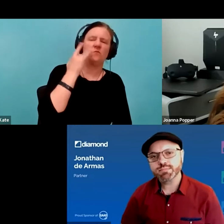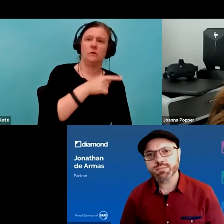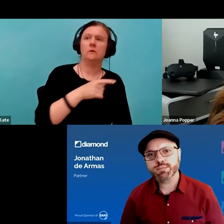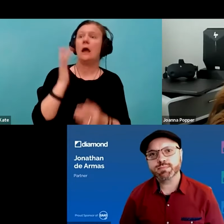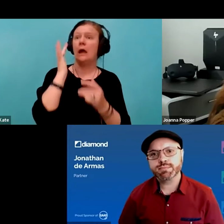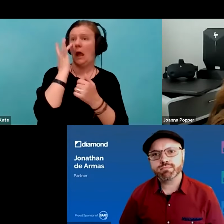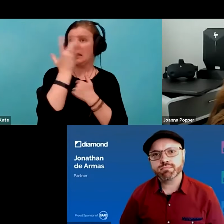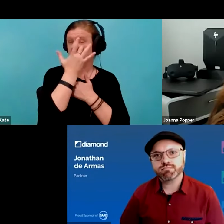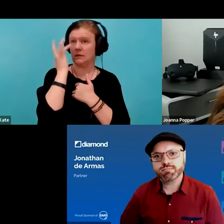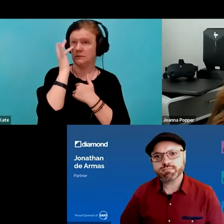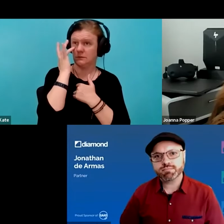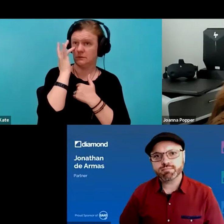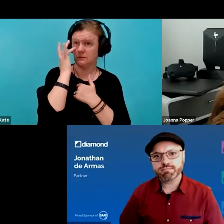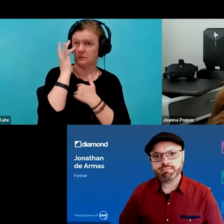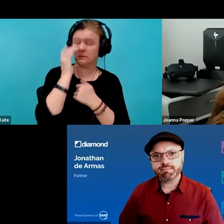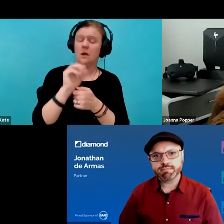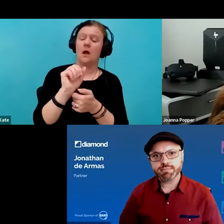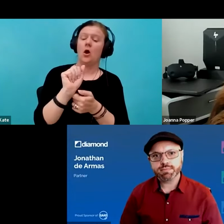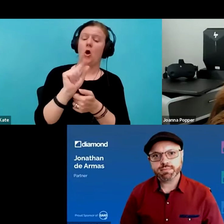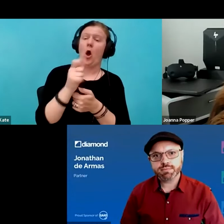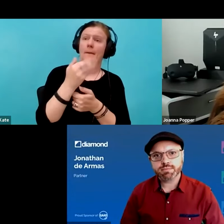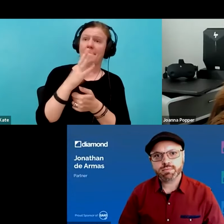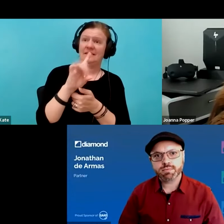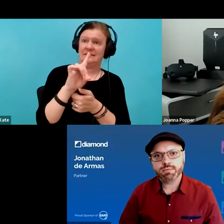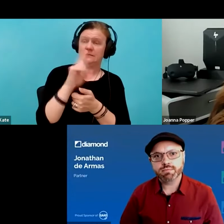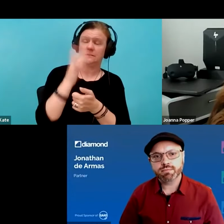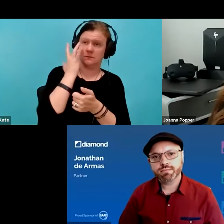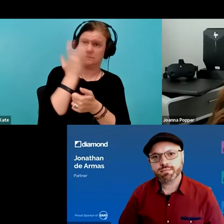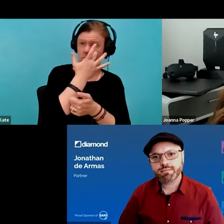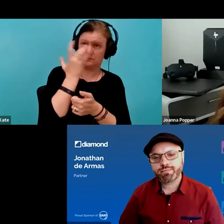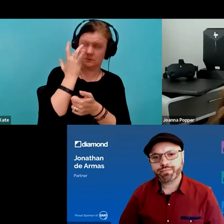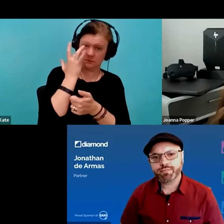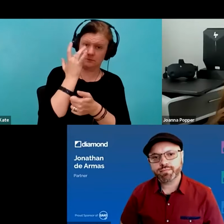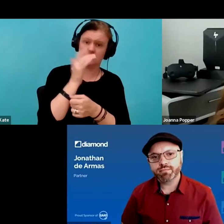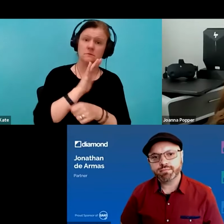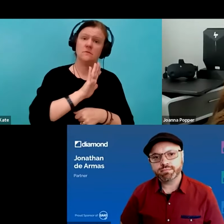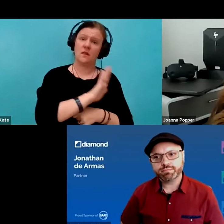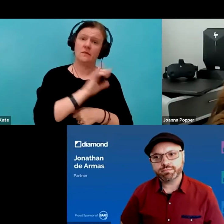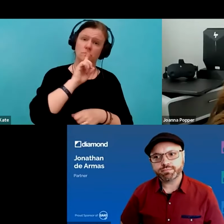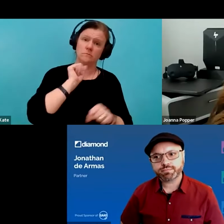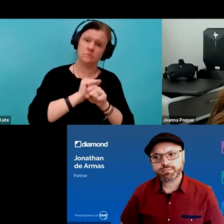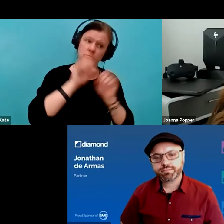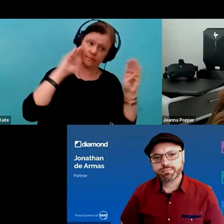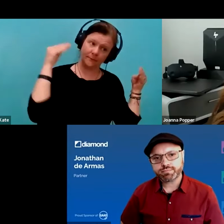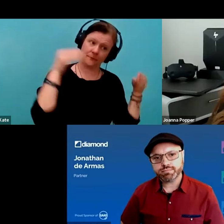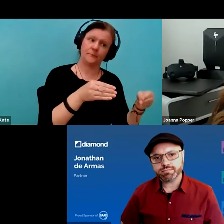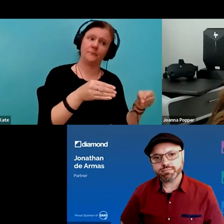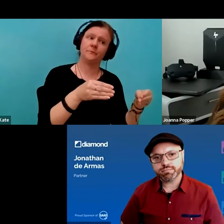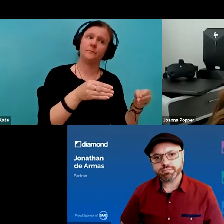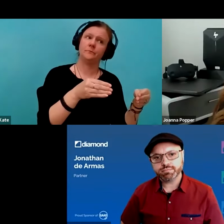So augmented contact lenses and so they're in Joanna Popper: Their actually focus as their, their first initiatives, they're